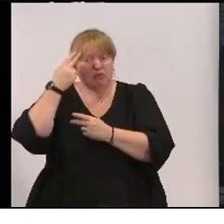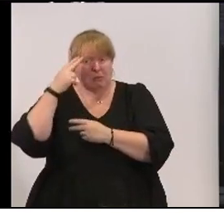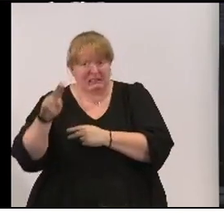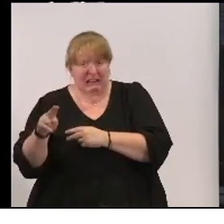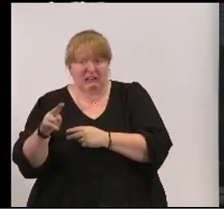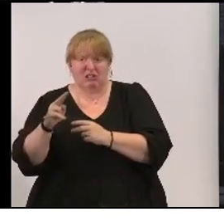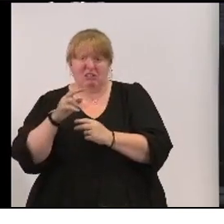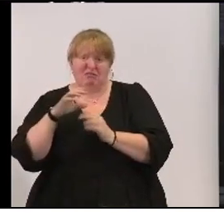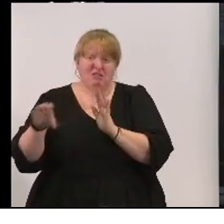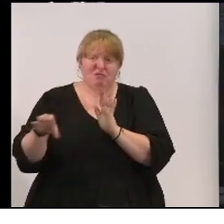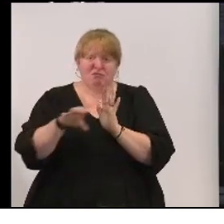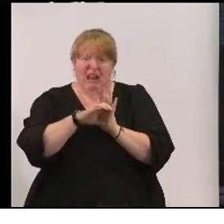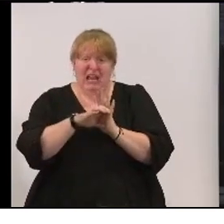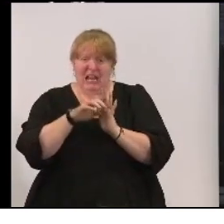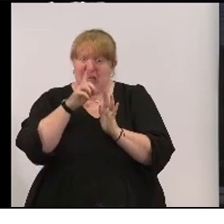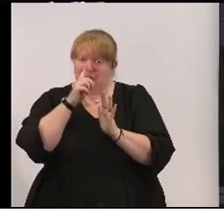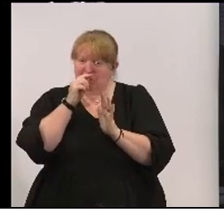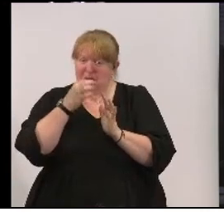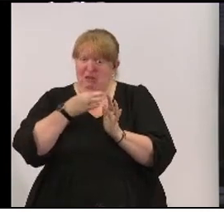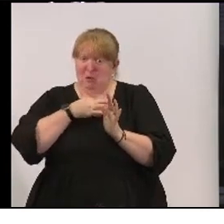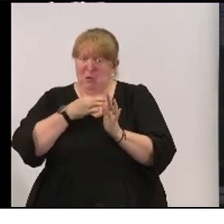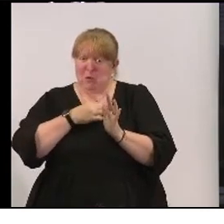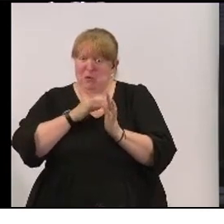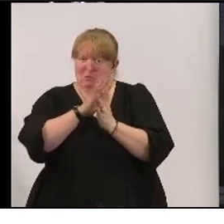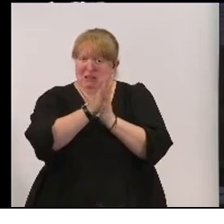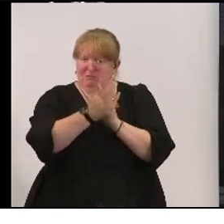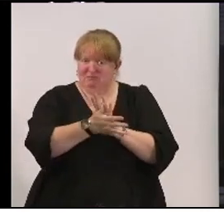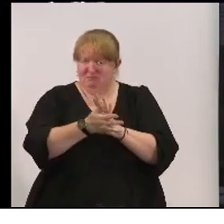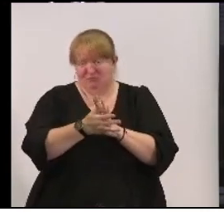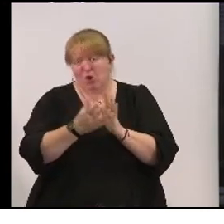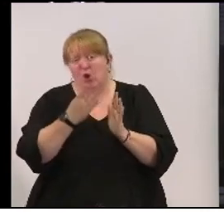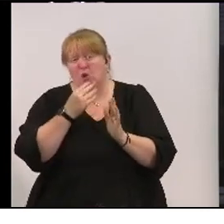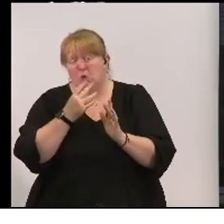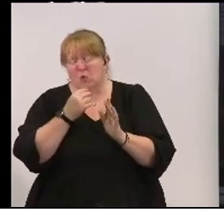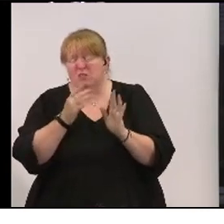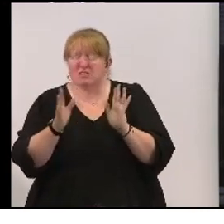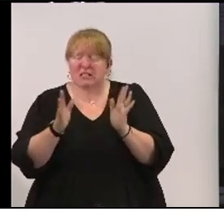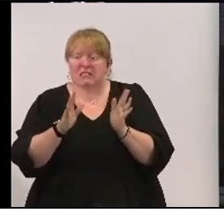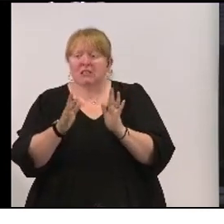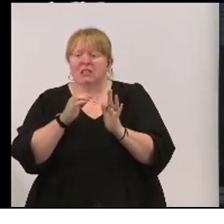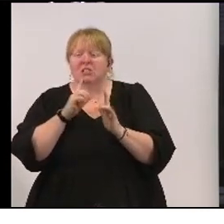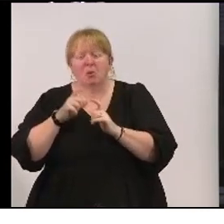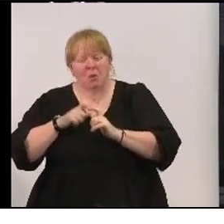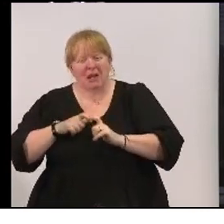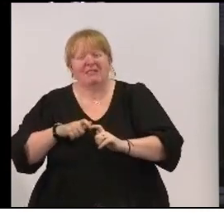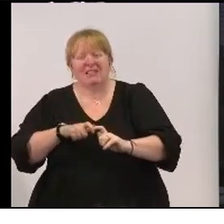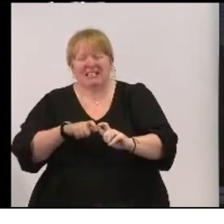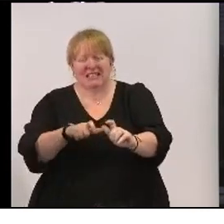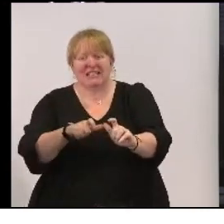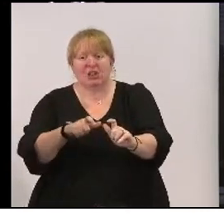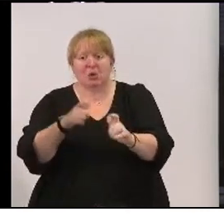And so one of the things that we do and that we need to continue to do and improve even more is